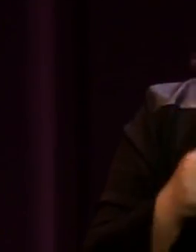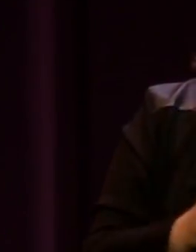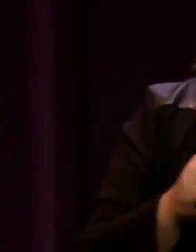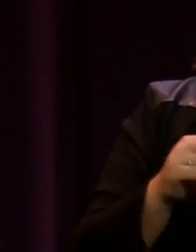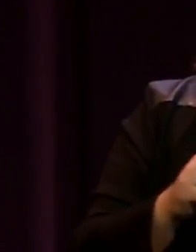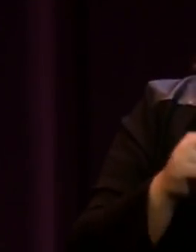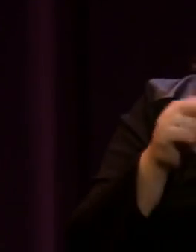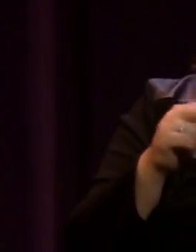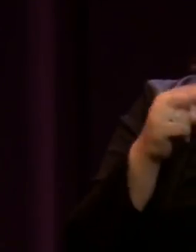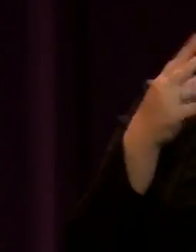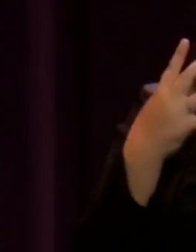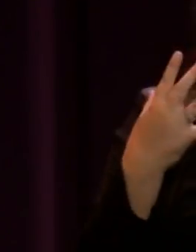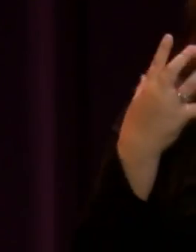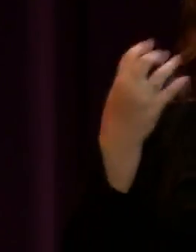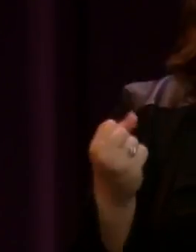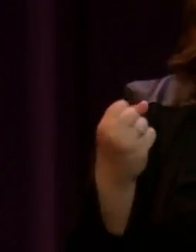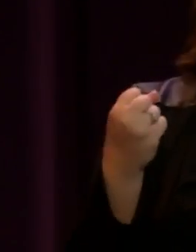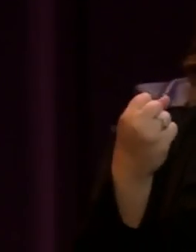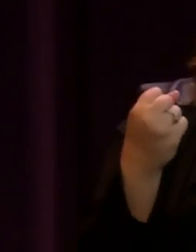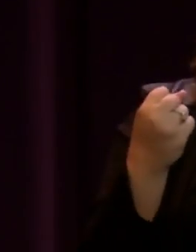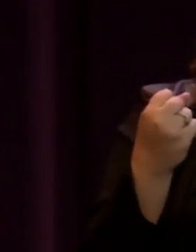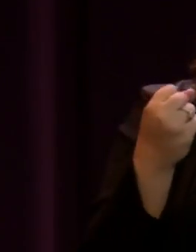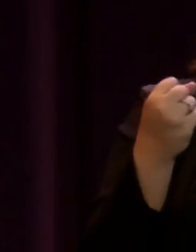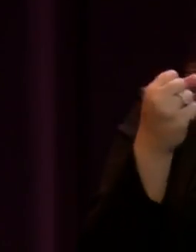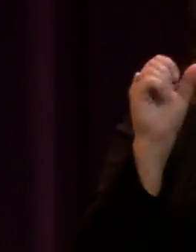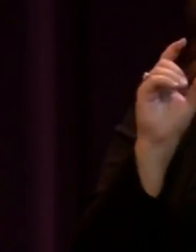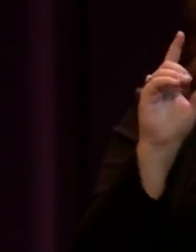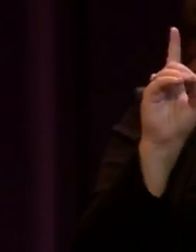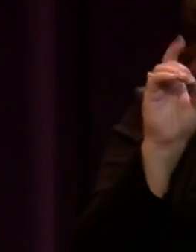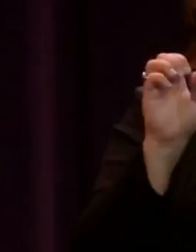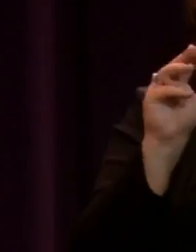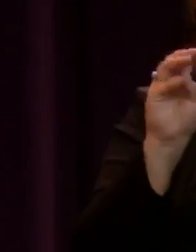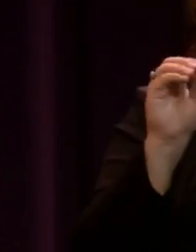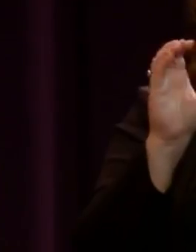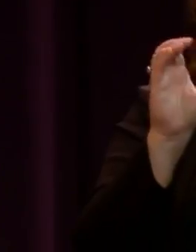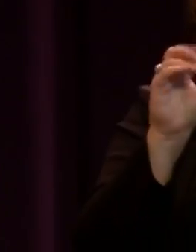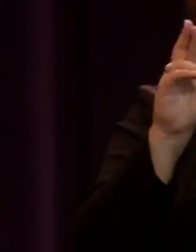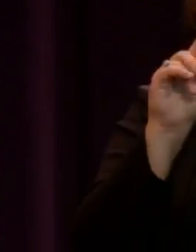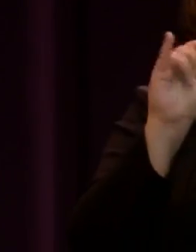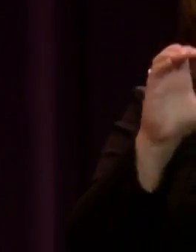HEALTHY, ROBUST, DEMOCRATIC STATE GOVERNMENT FOR YEARS NOW.